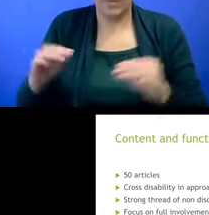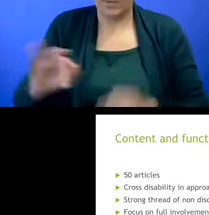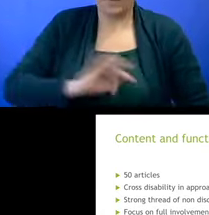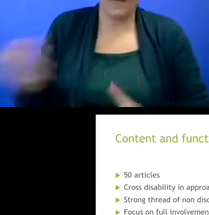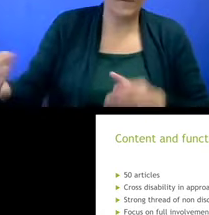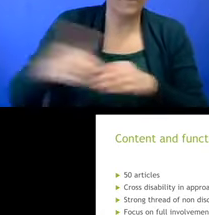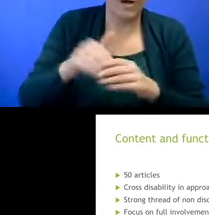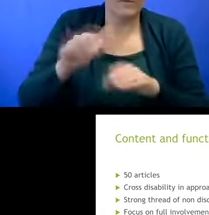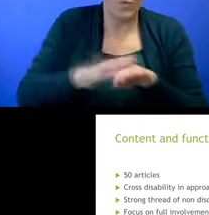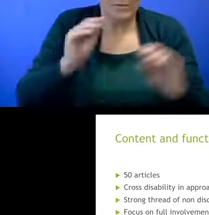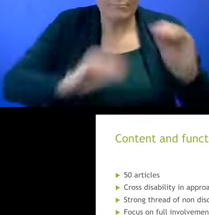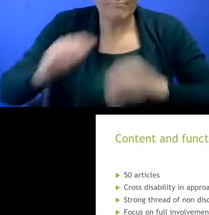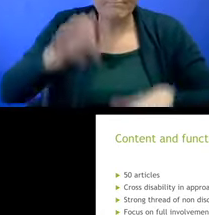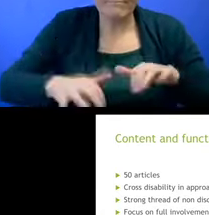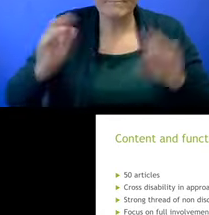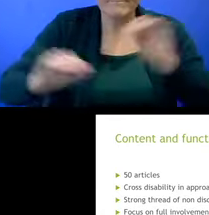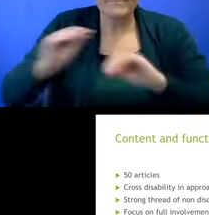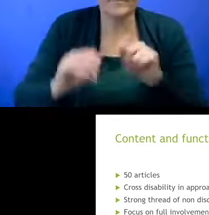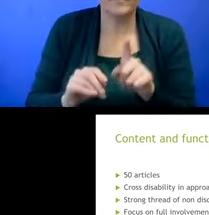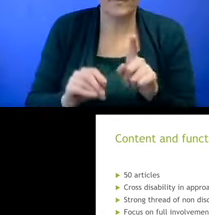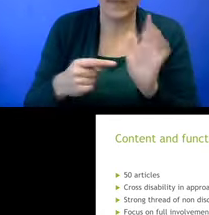and this is reflected in the Convention.